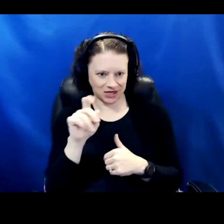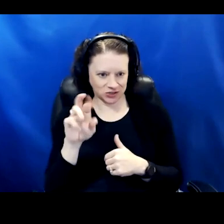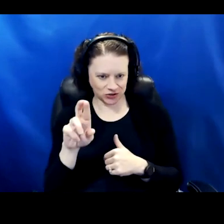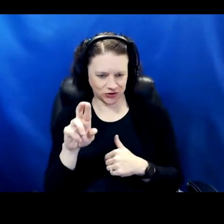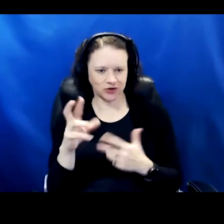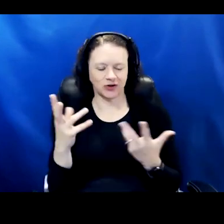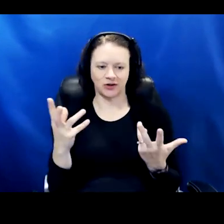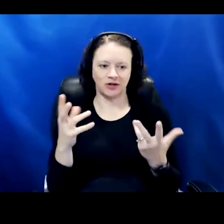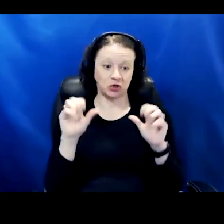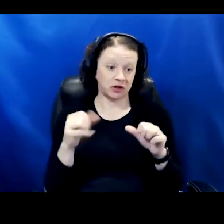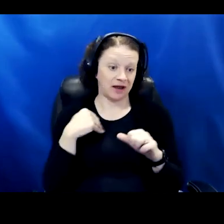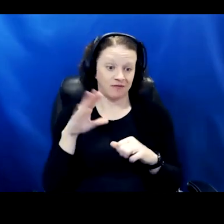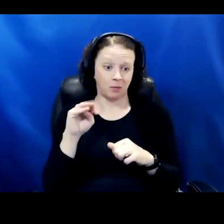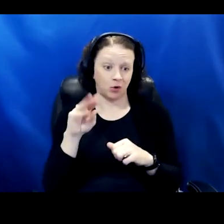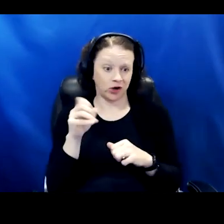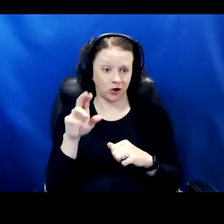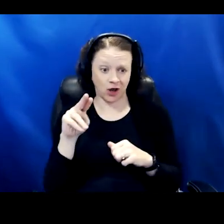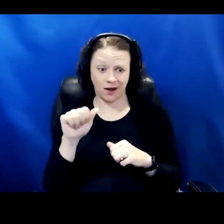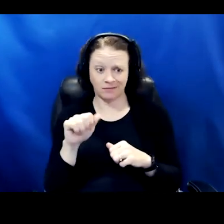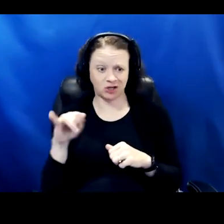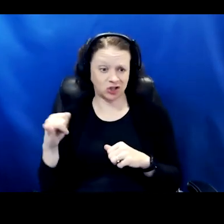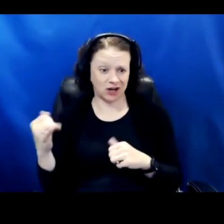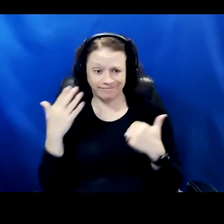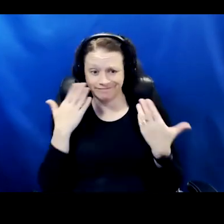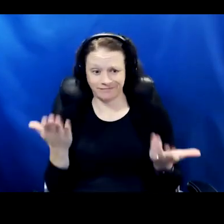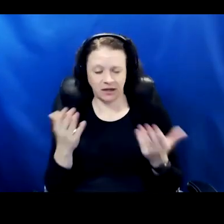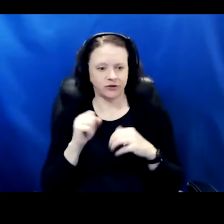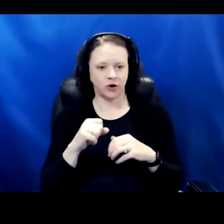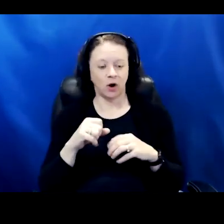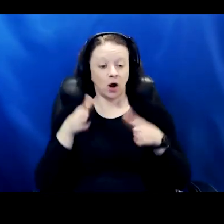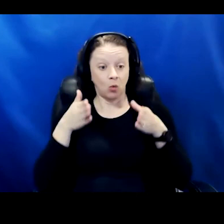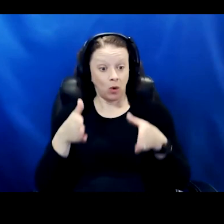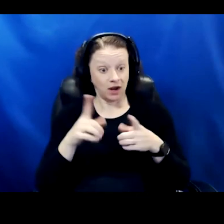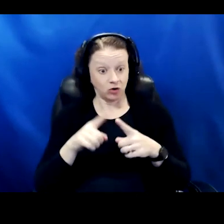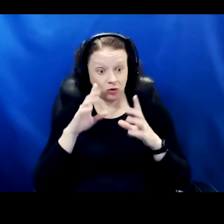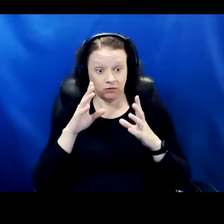I don't think there's a way to determine which vaccine you're going to get before your appointment.